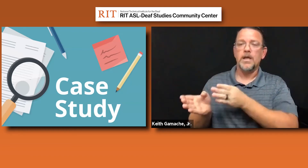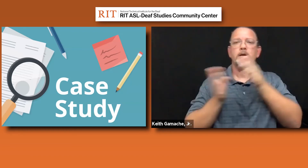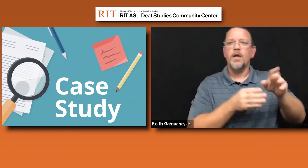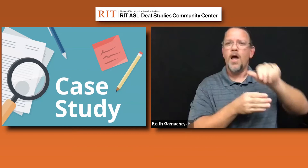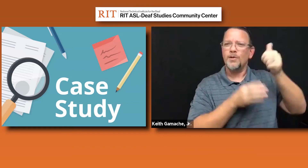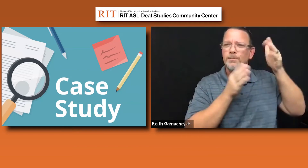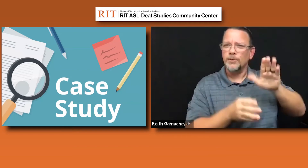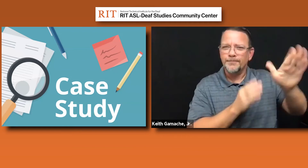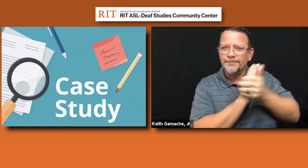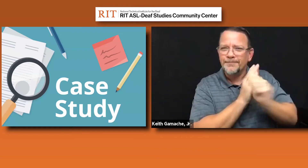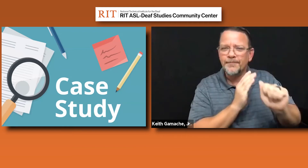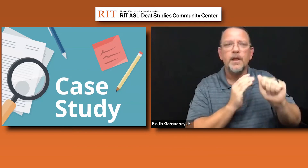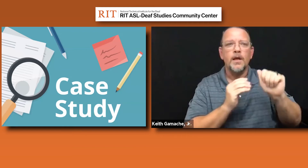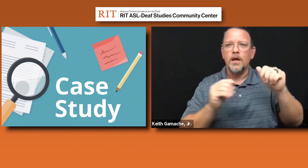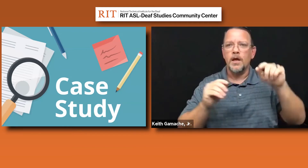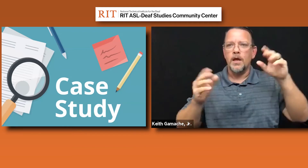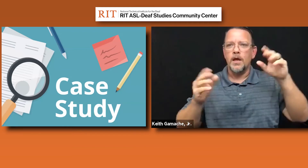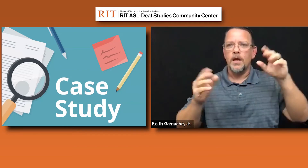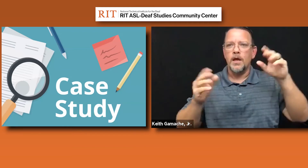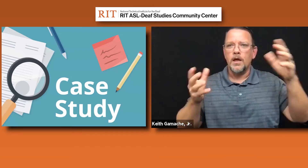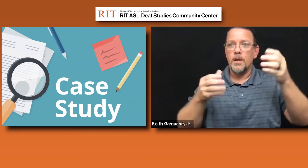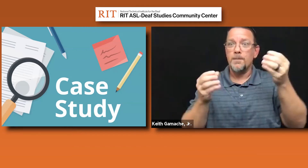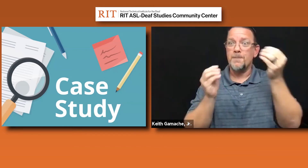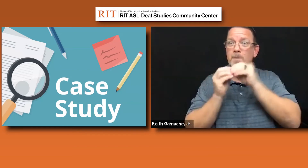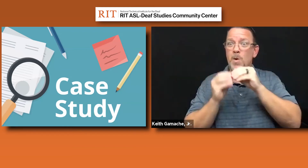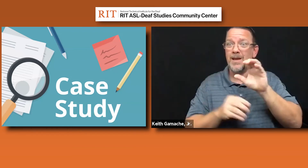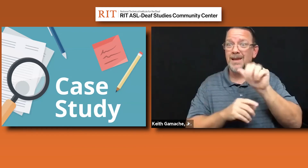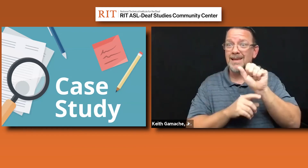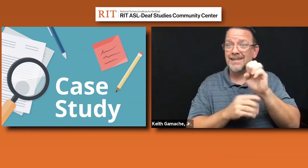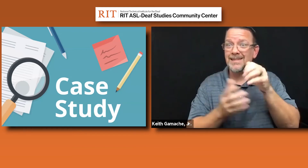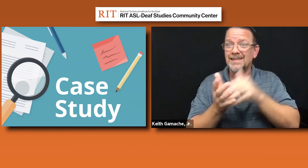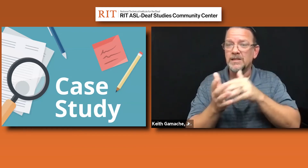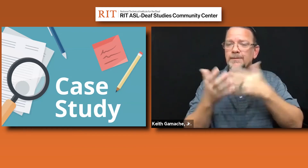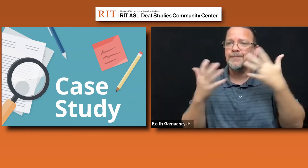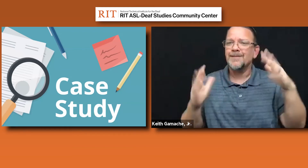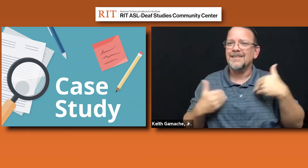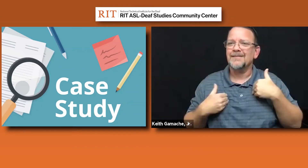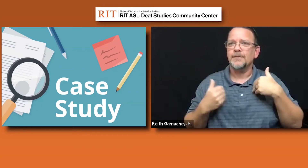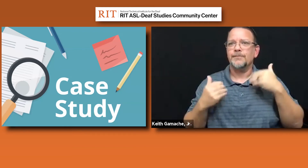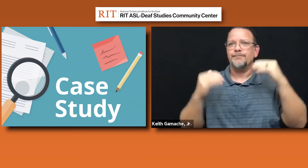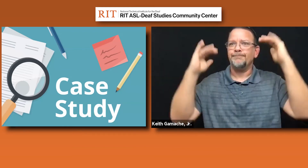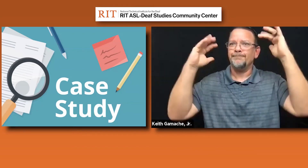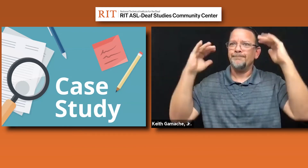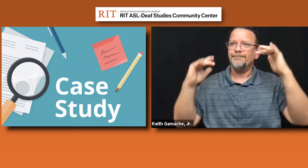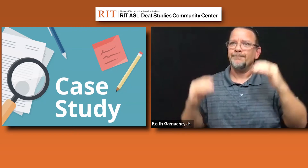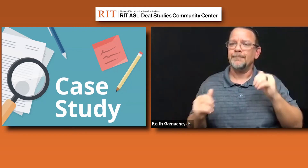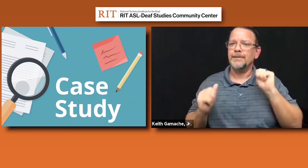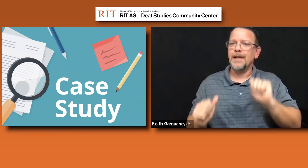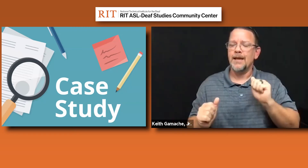of expertise with one person, and then we might talk to someone else, but the more we bring data together,